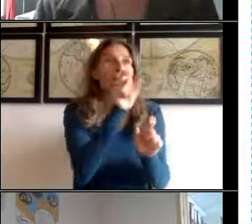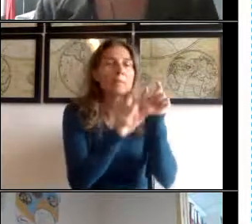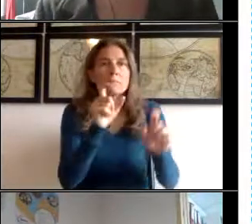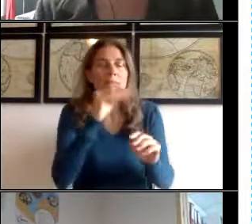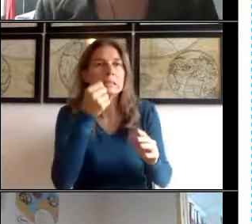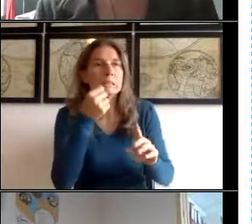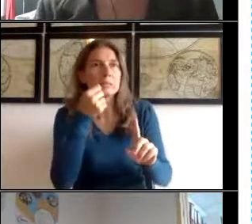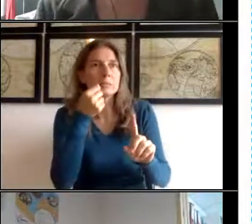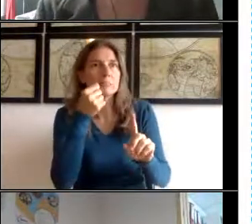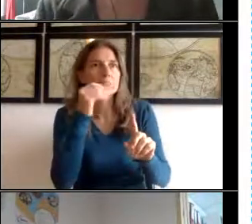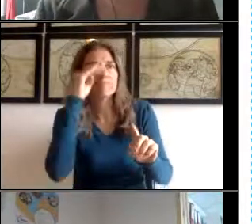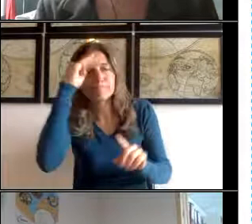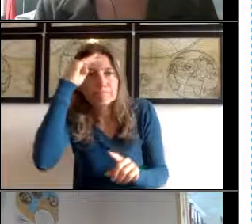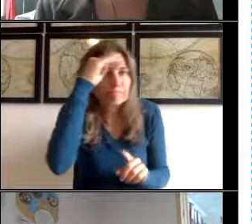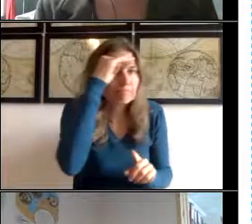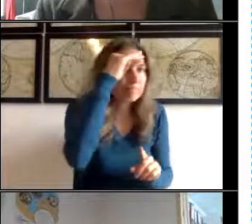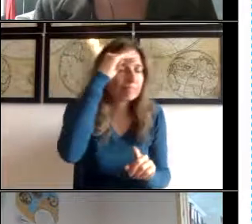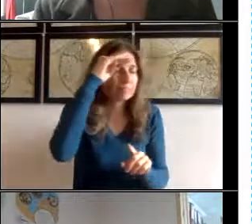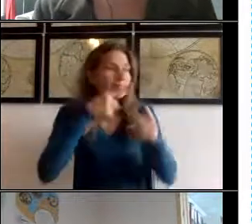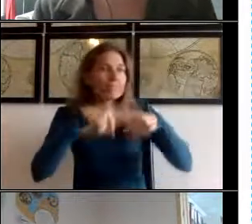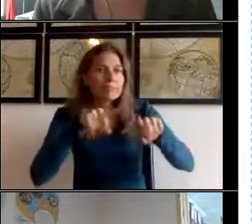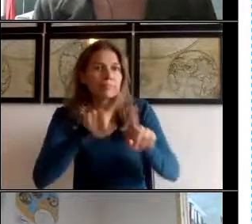where is the possibility and which programmes